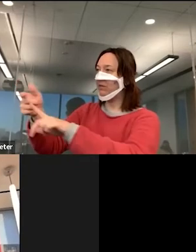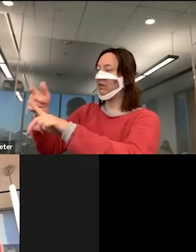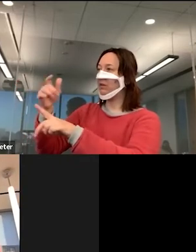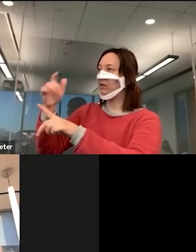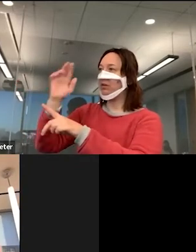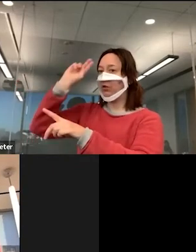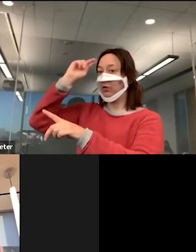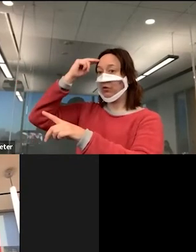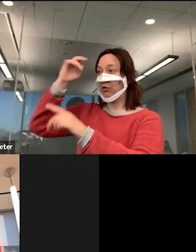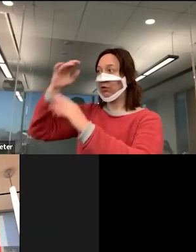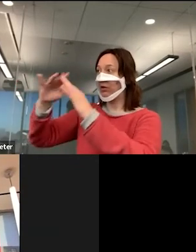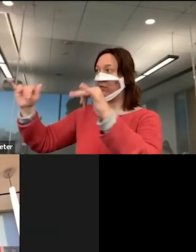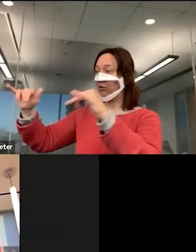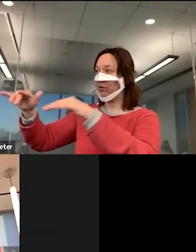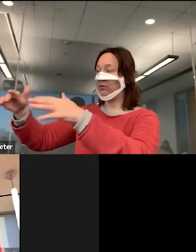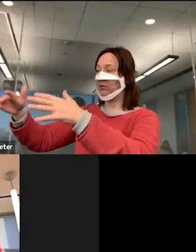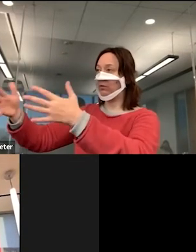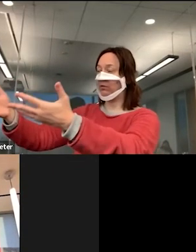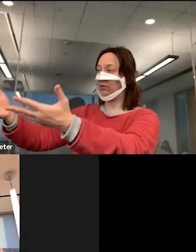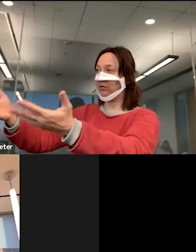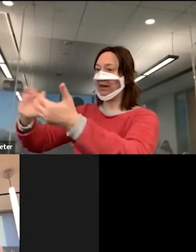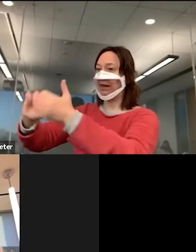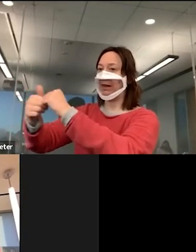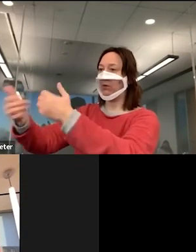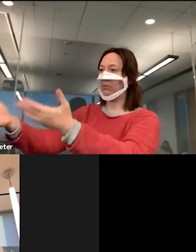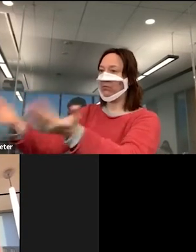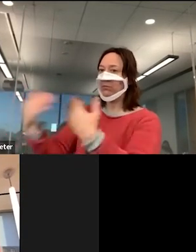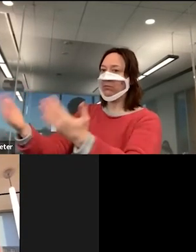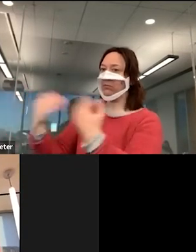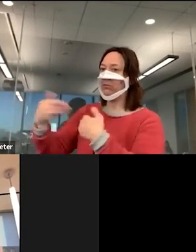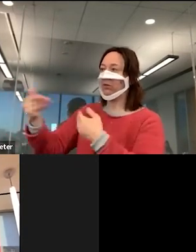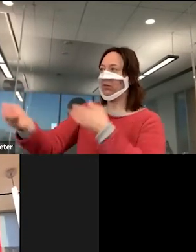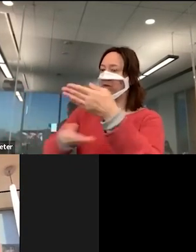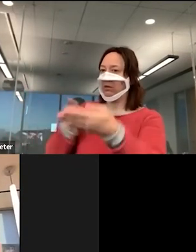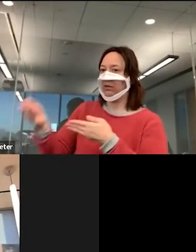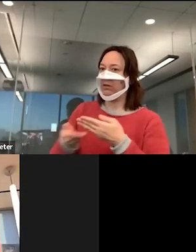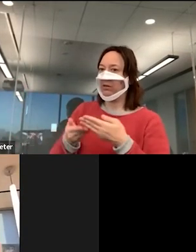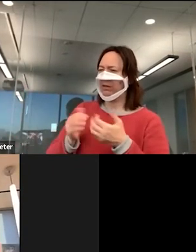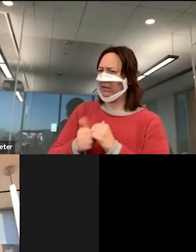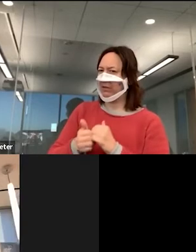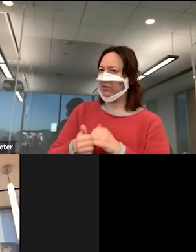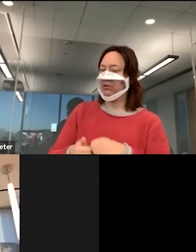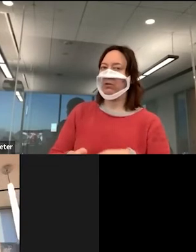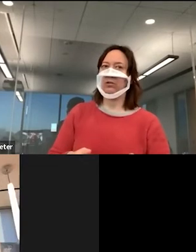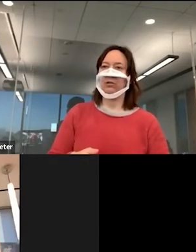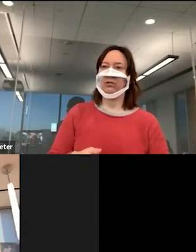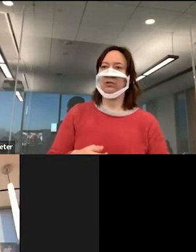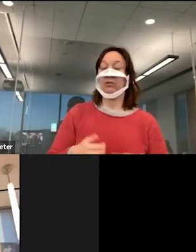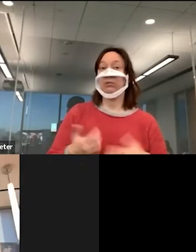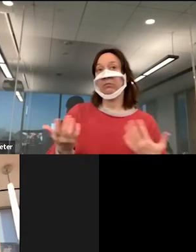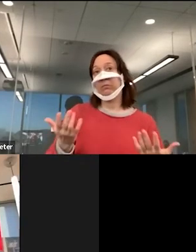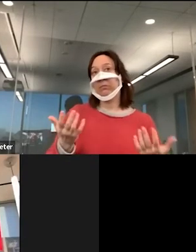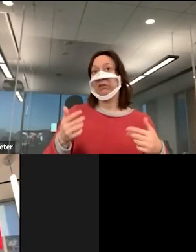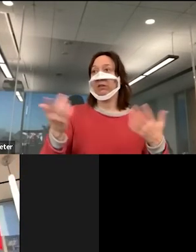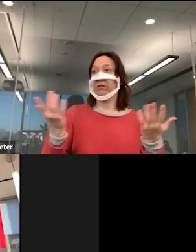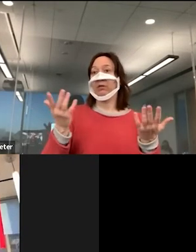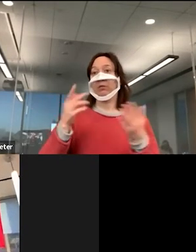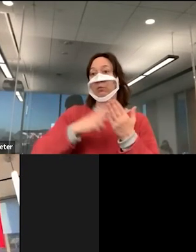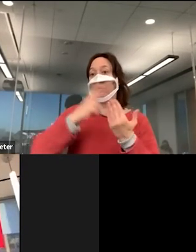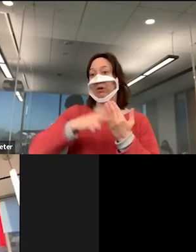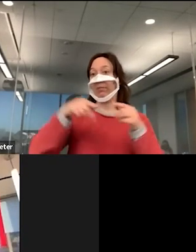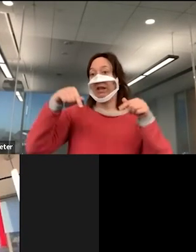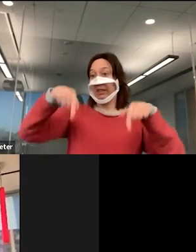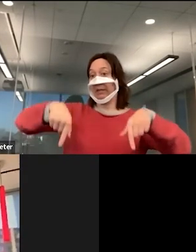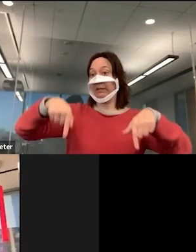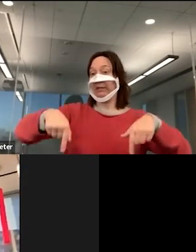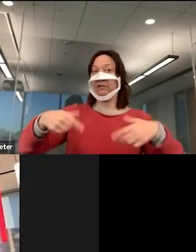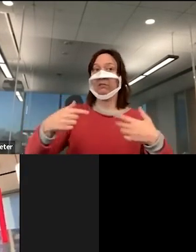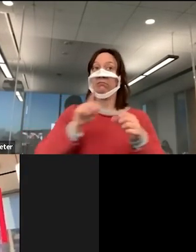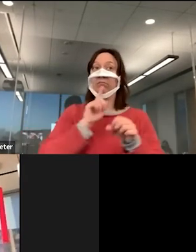now i think again it's a it's a program like this it's an education program where you actually um